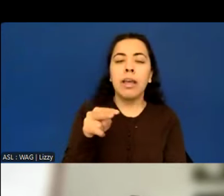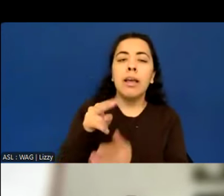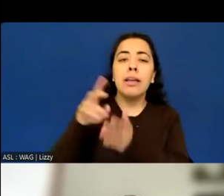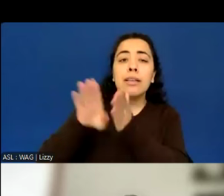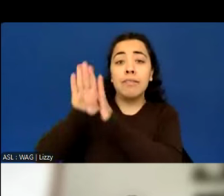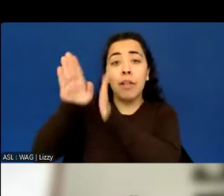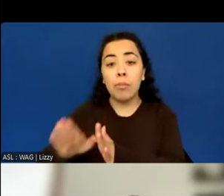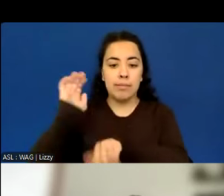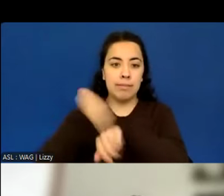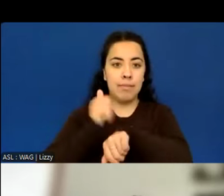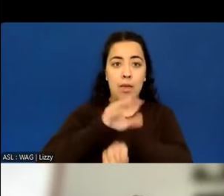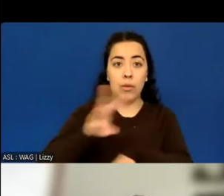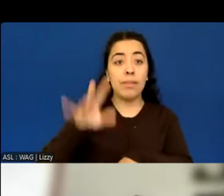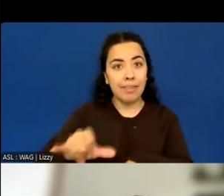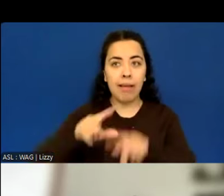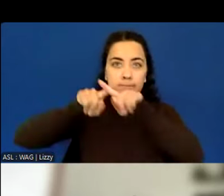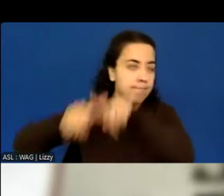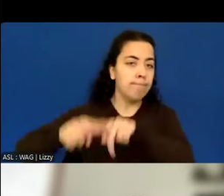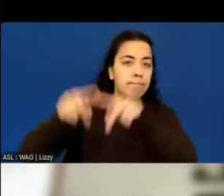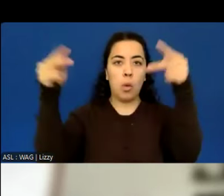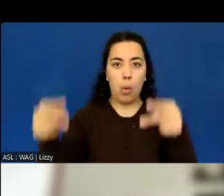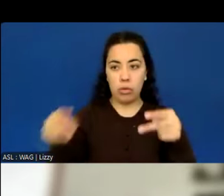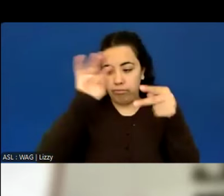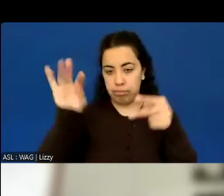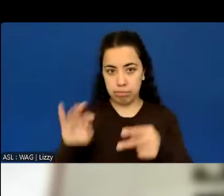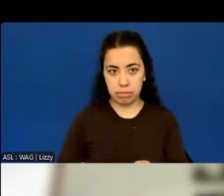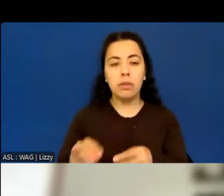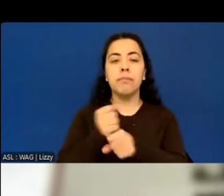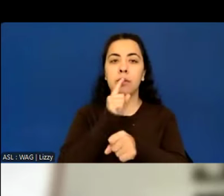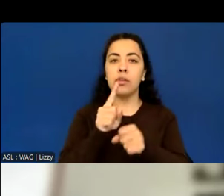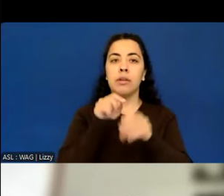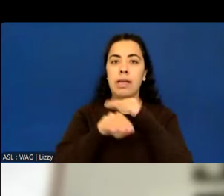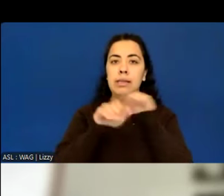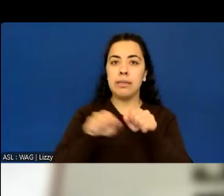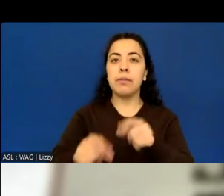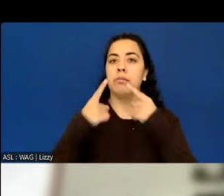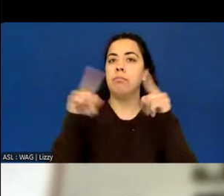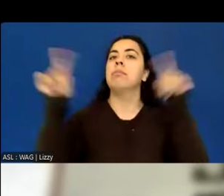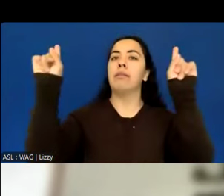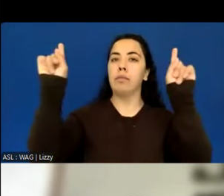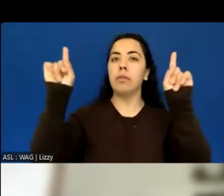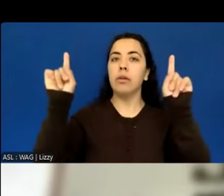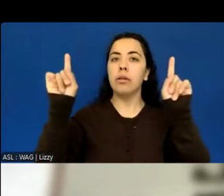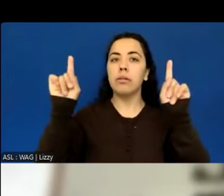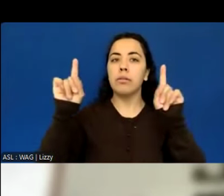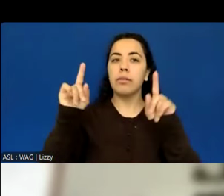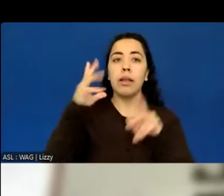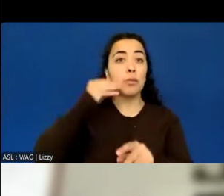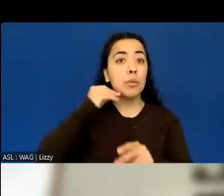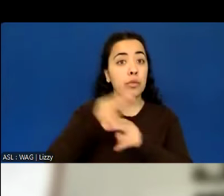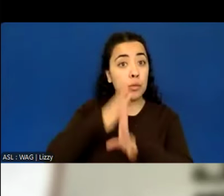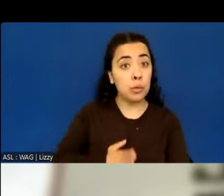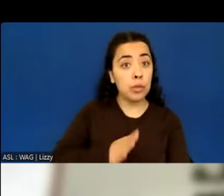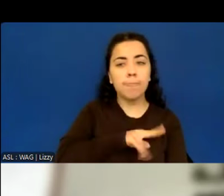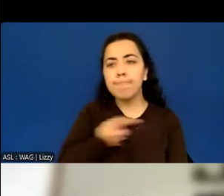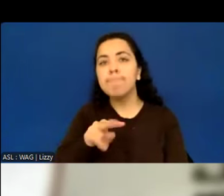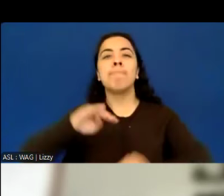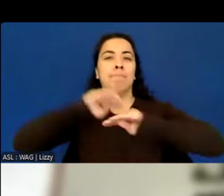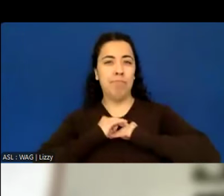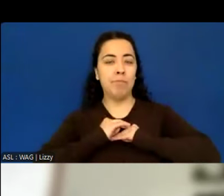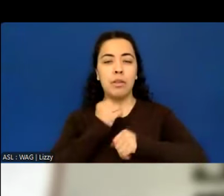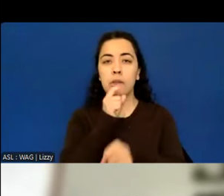is available for successful accessibility of the final experience. Making sure that at code level,